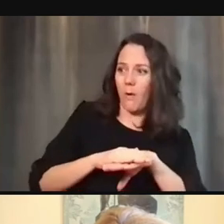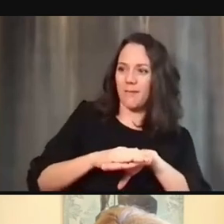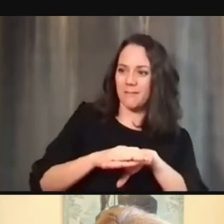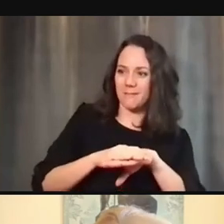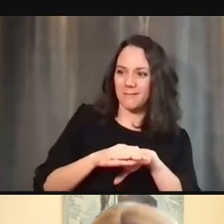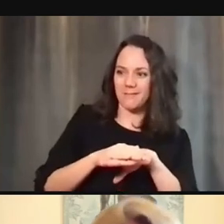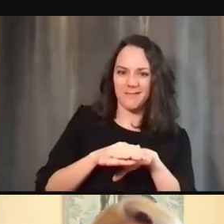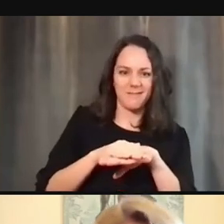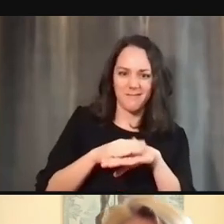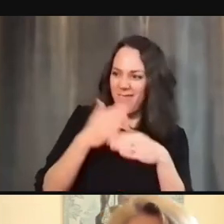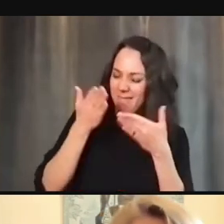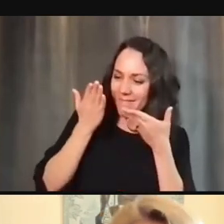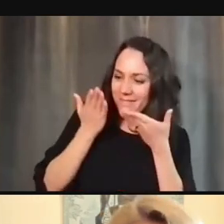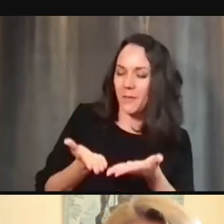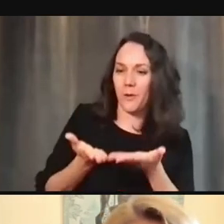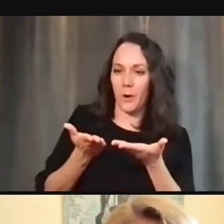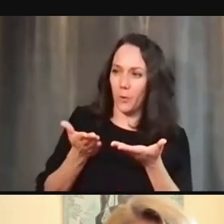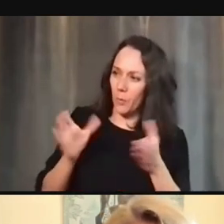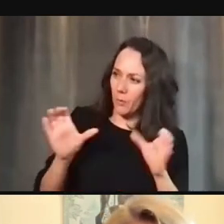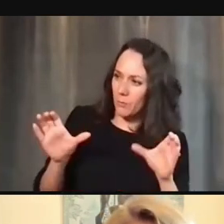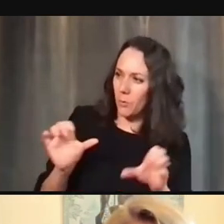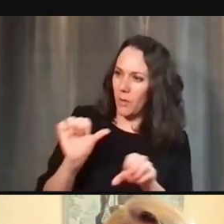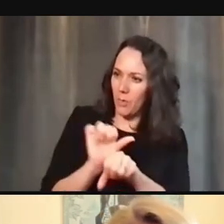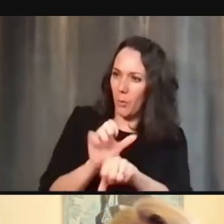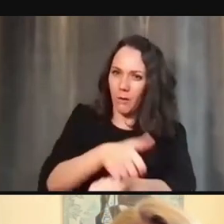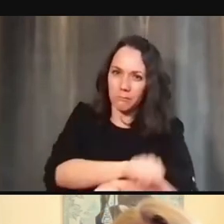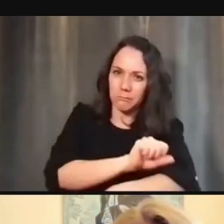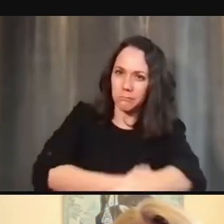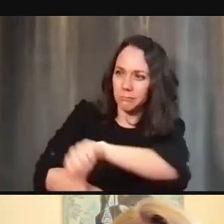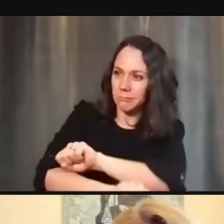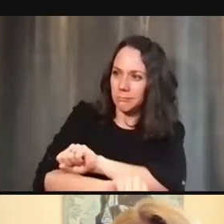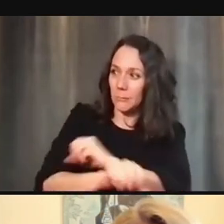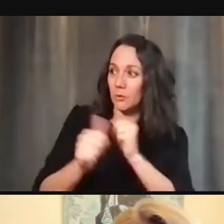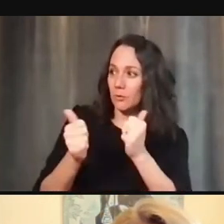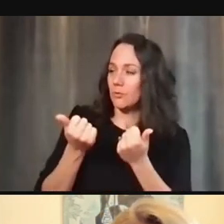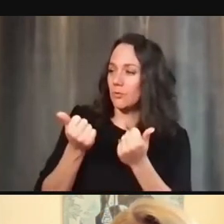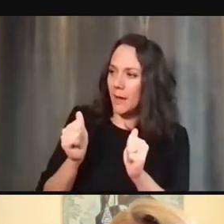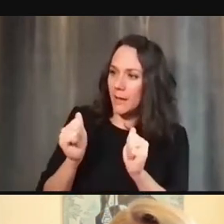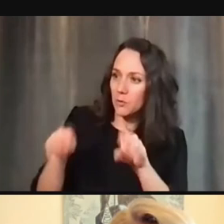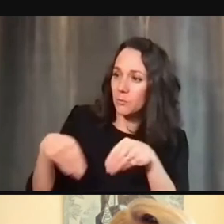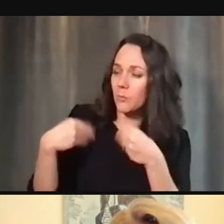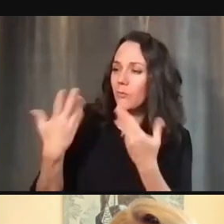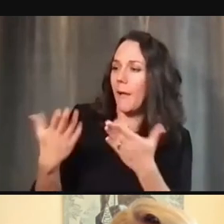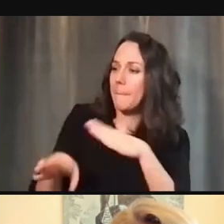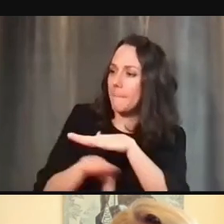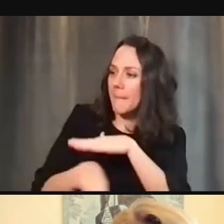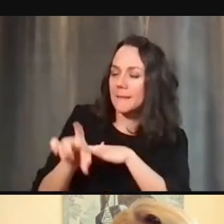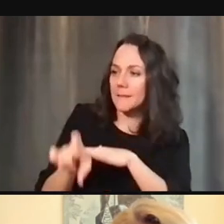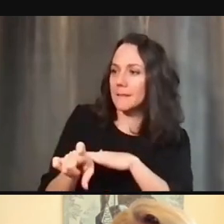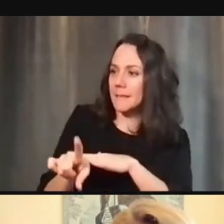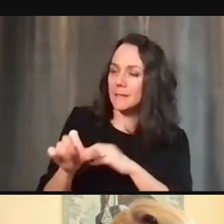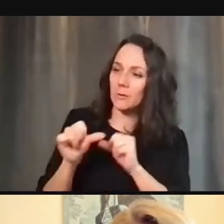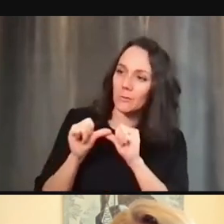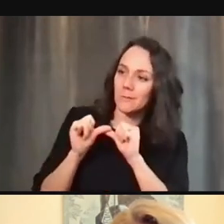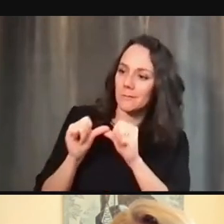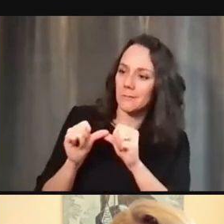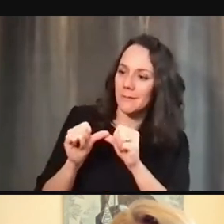and trying to provide the basic needs to survive and to be sustainable.